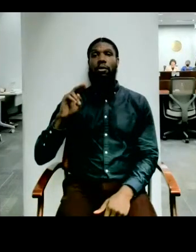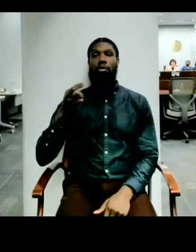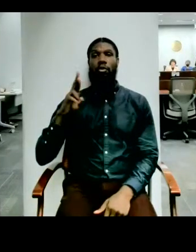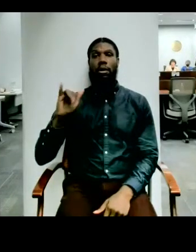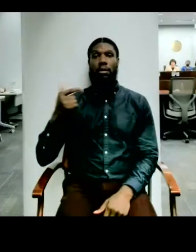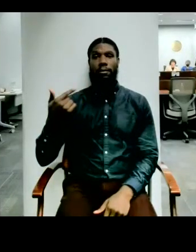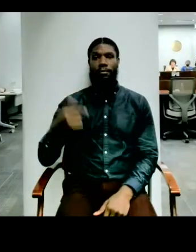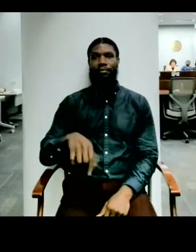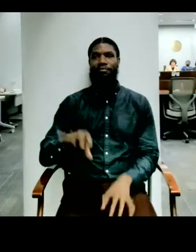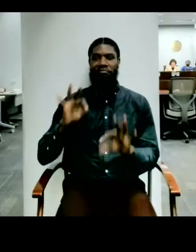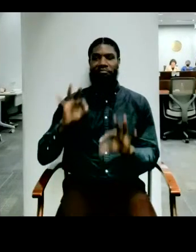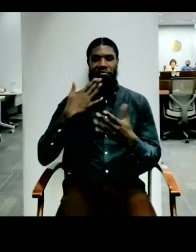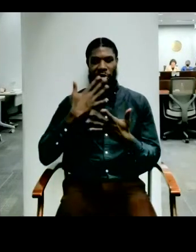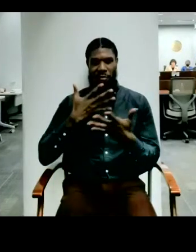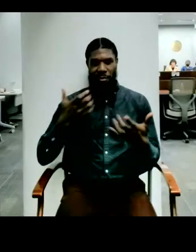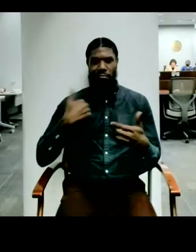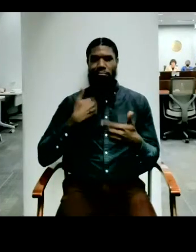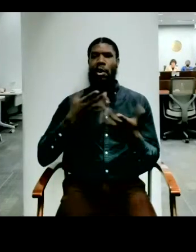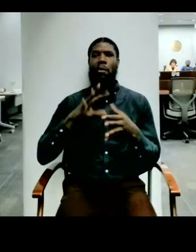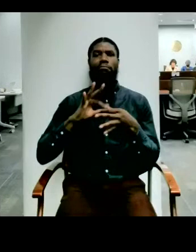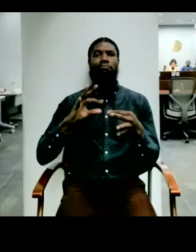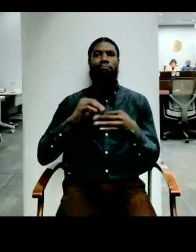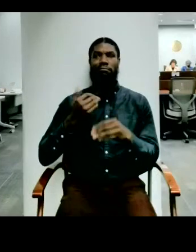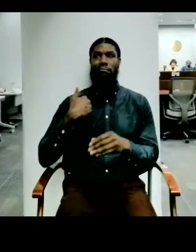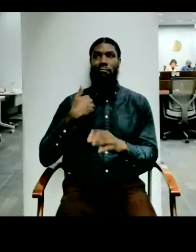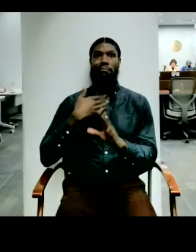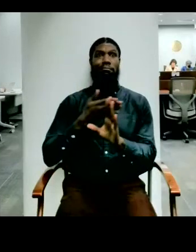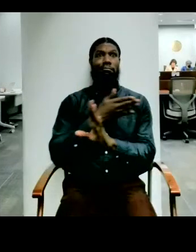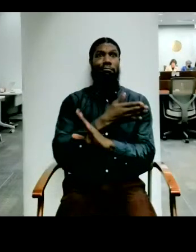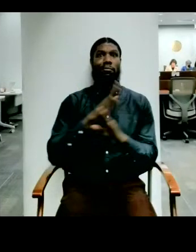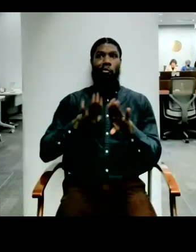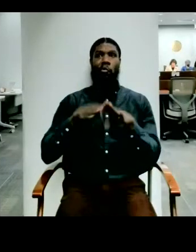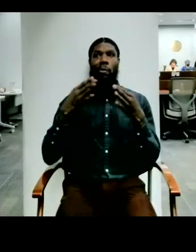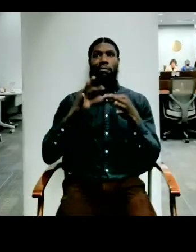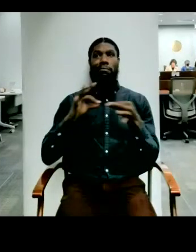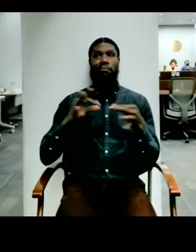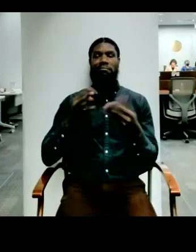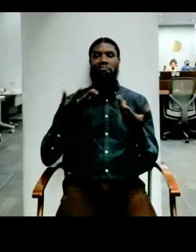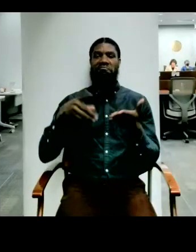Thank you, as I've said in my last two opening statements, I've discussed this matter more